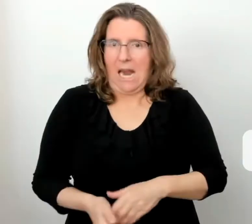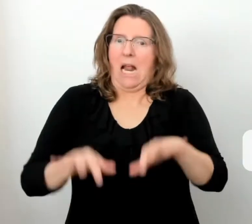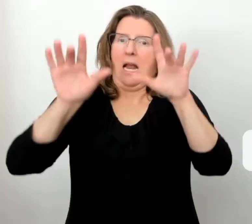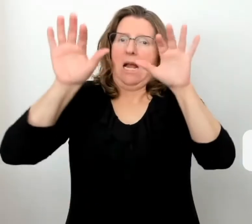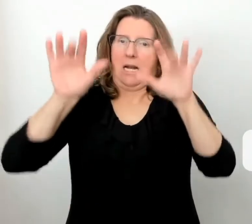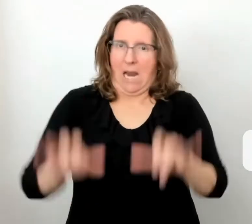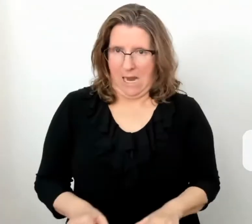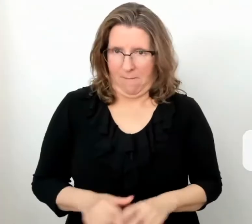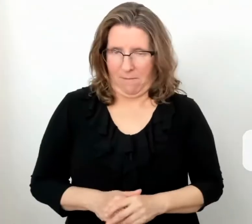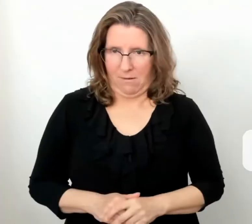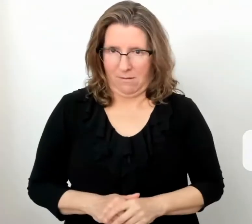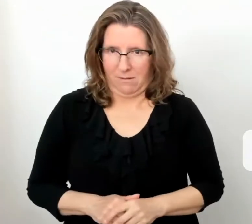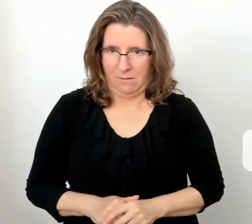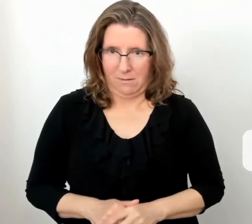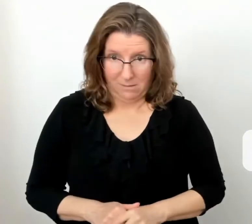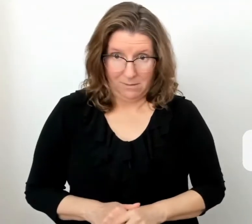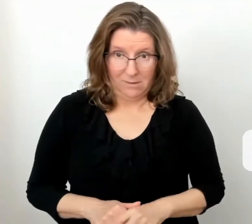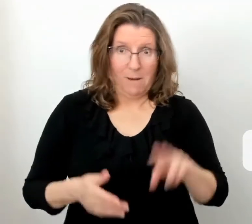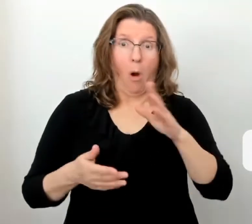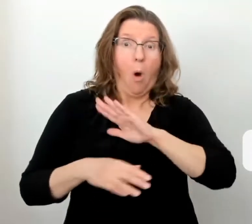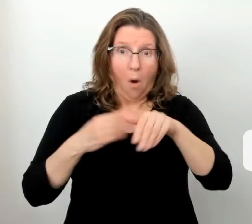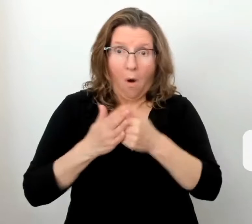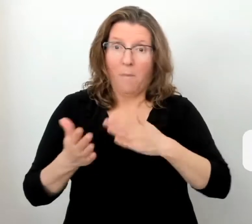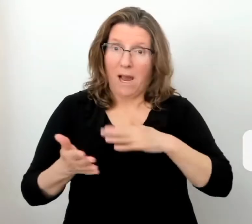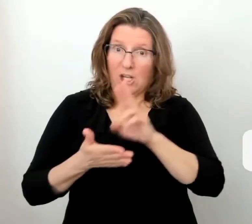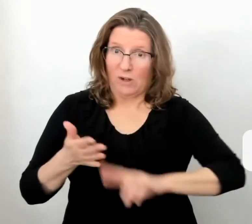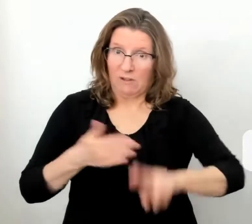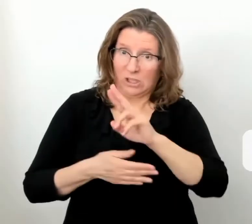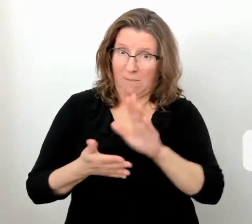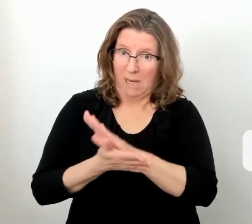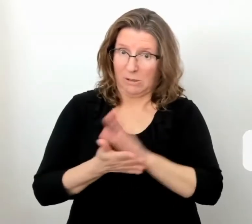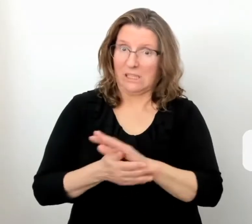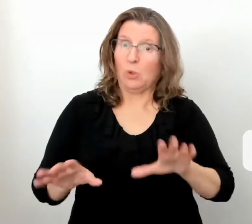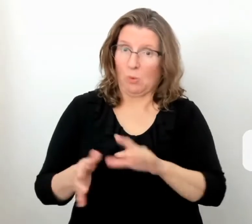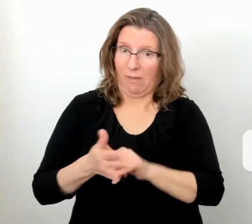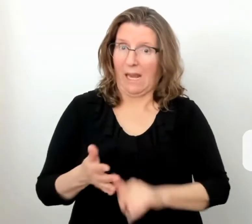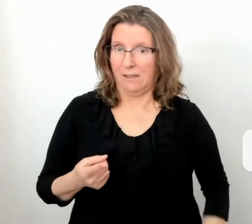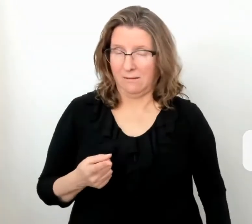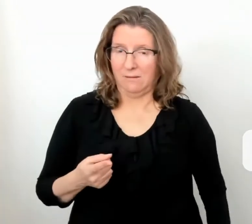in an order I thought was better. Then I would re-type the whole thing. That was my process.